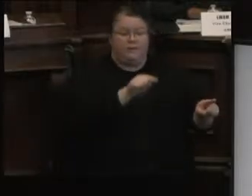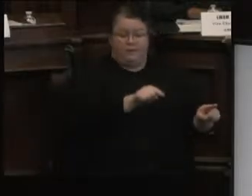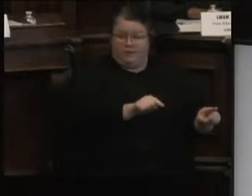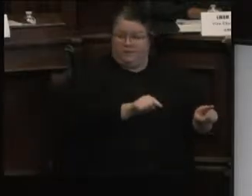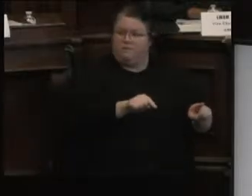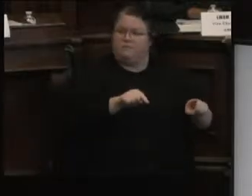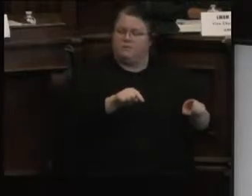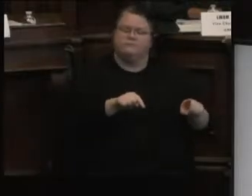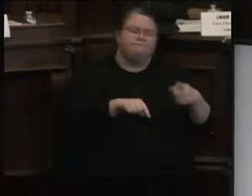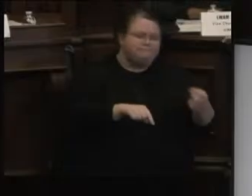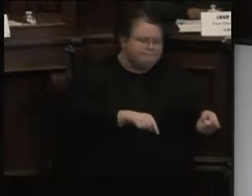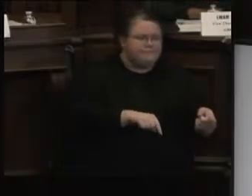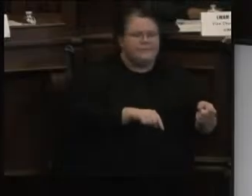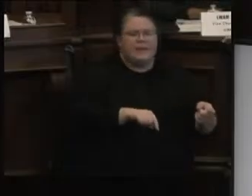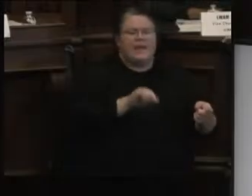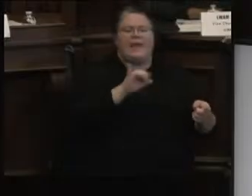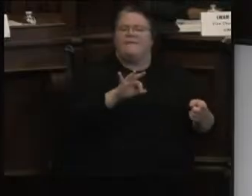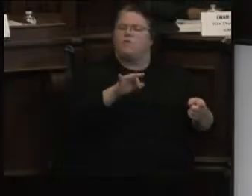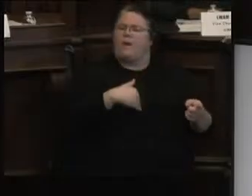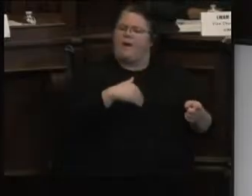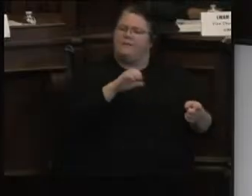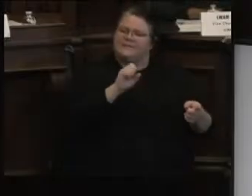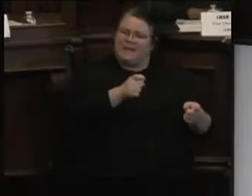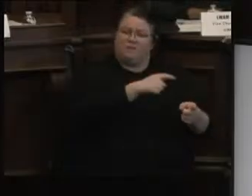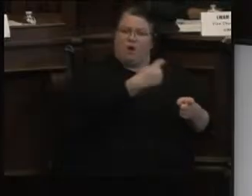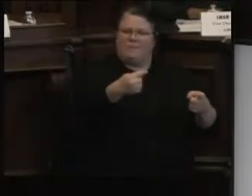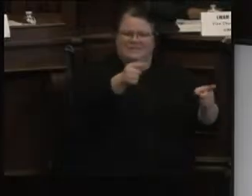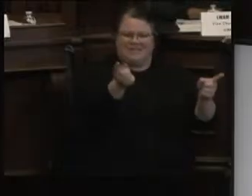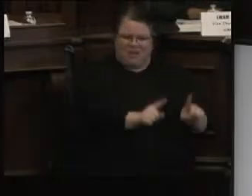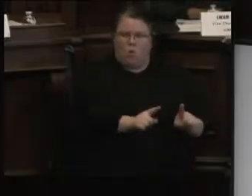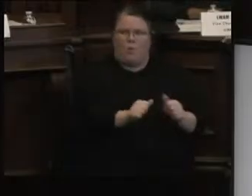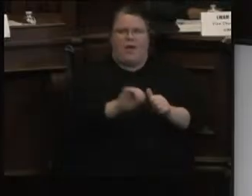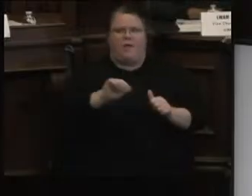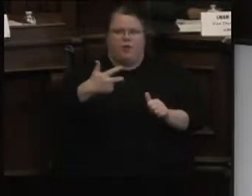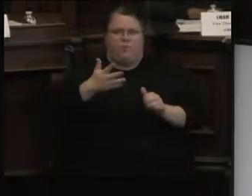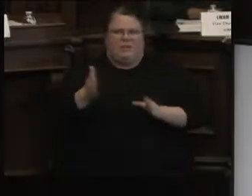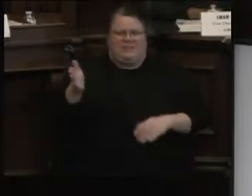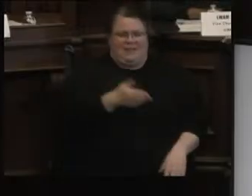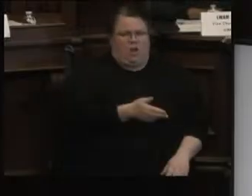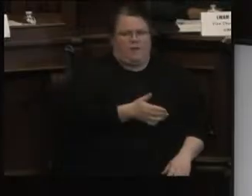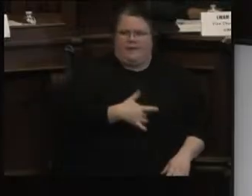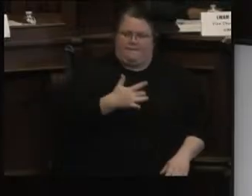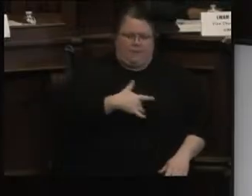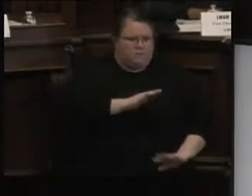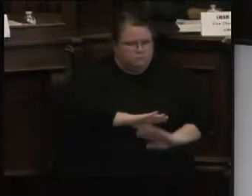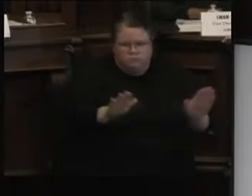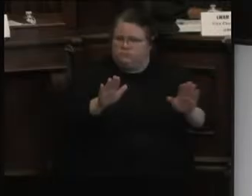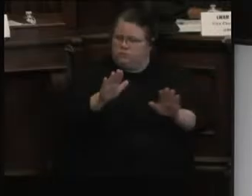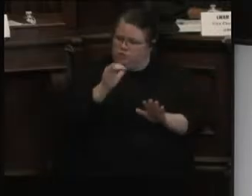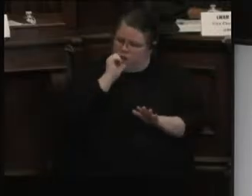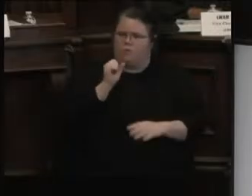are many cultures. We're having opposite sex in the same room